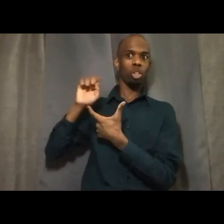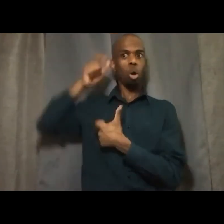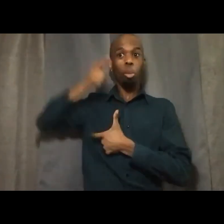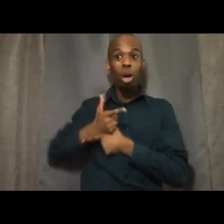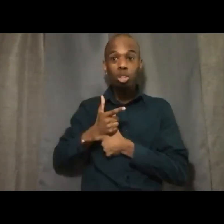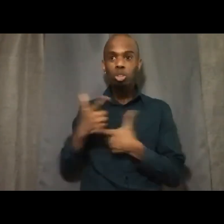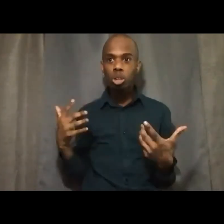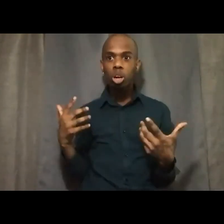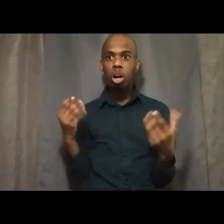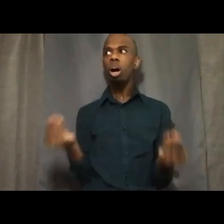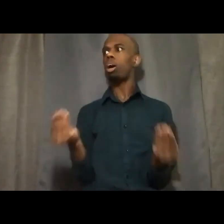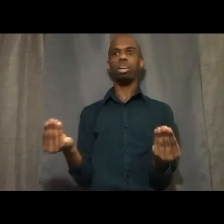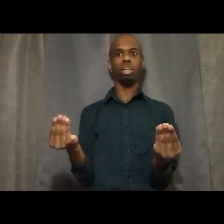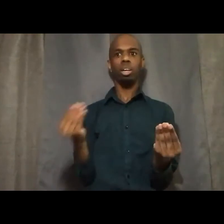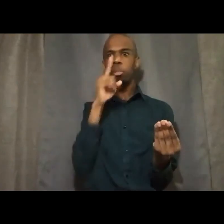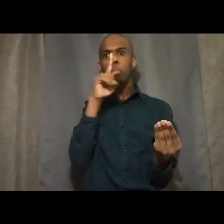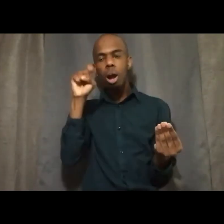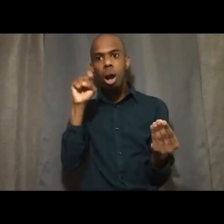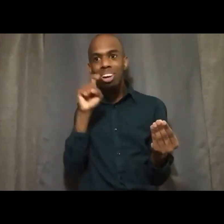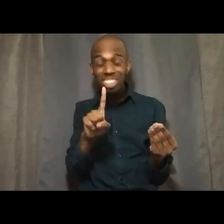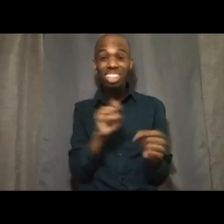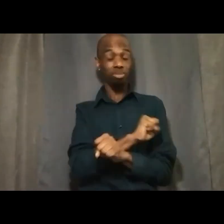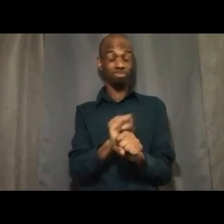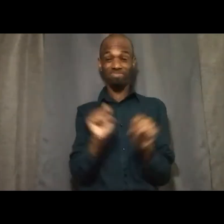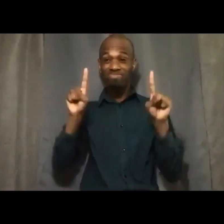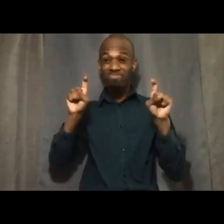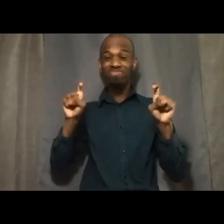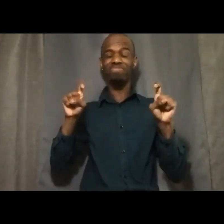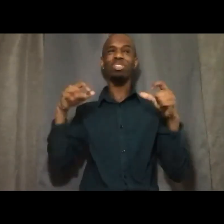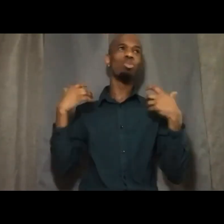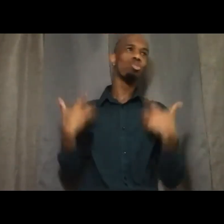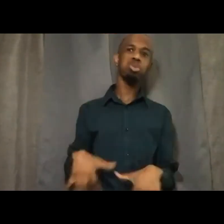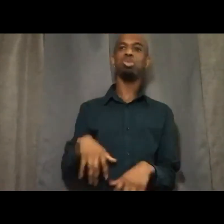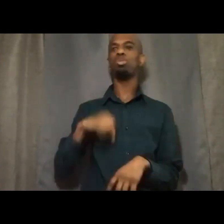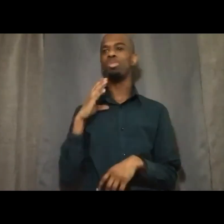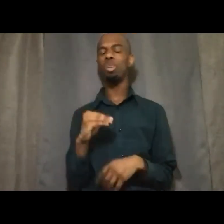Right, so we live in a world where visioning, at least for me, the end of capitalism,